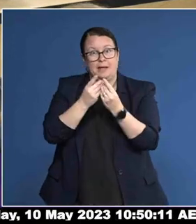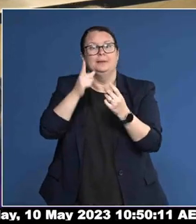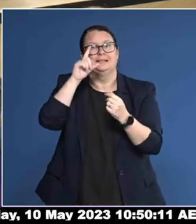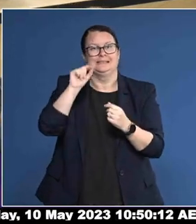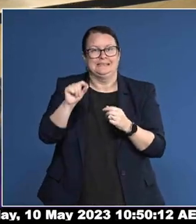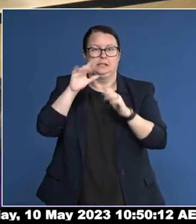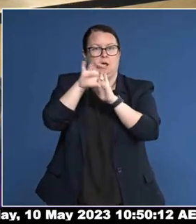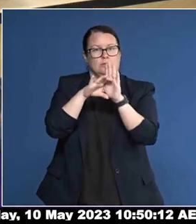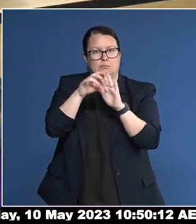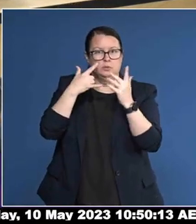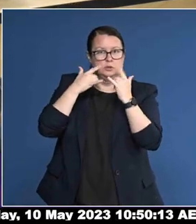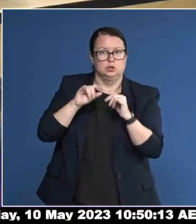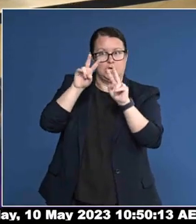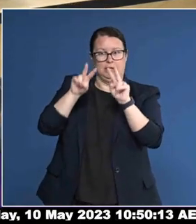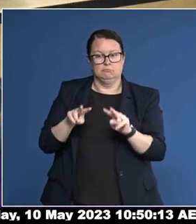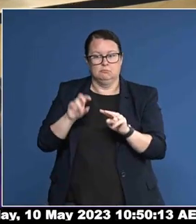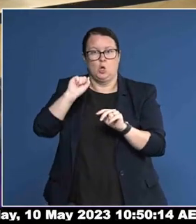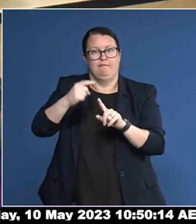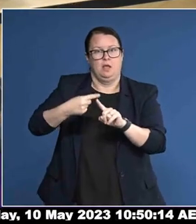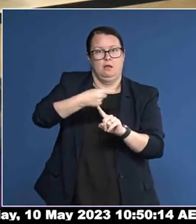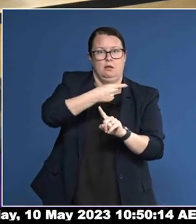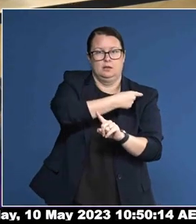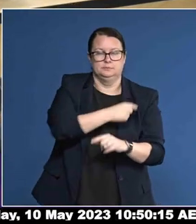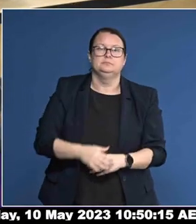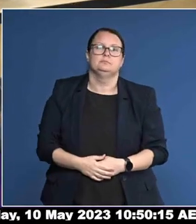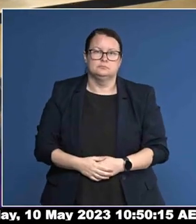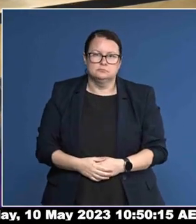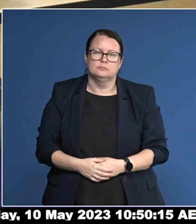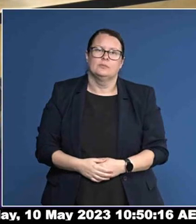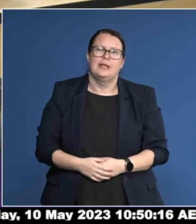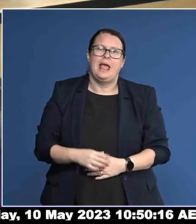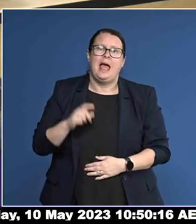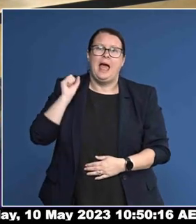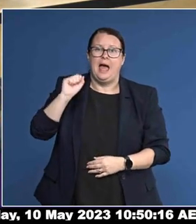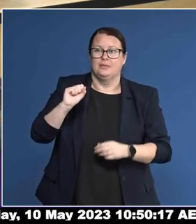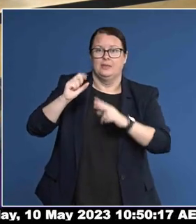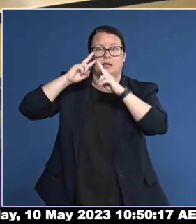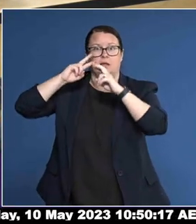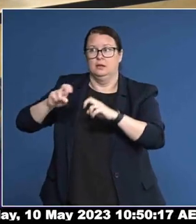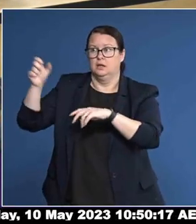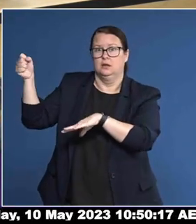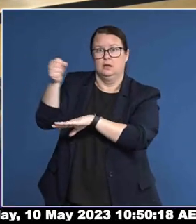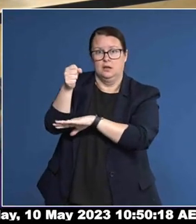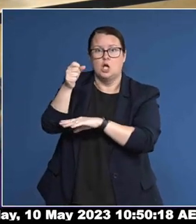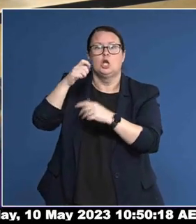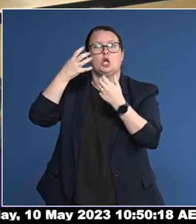And the Regional Principal Adviser of Student Protection conducted that audit? That's correct.